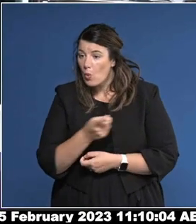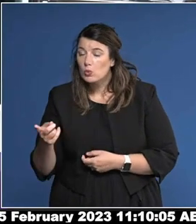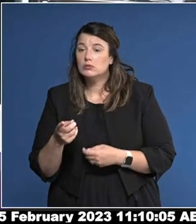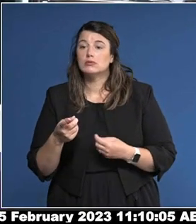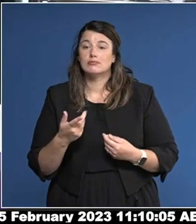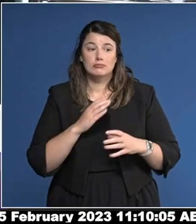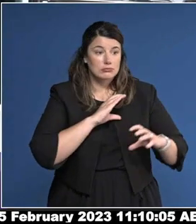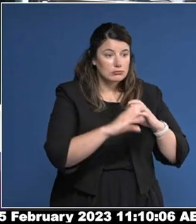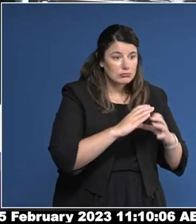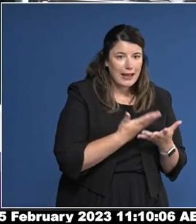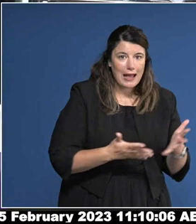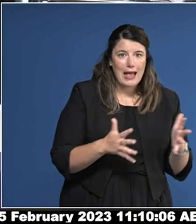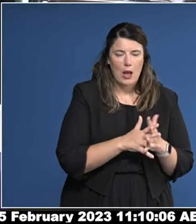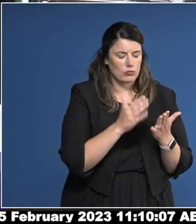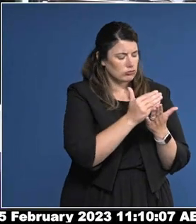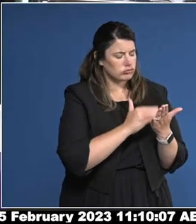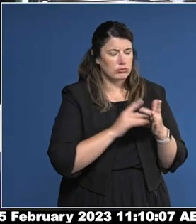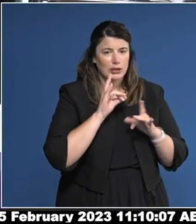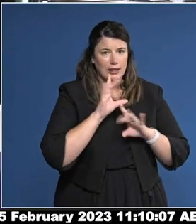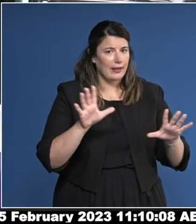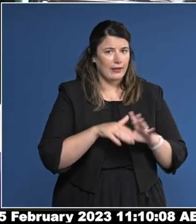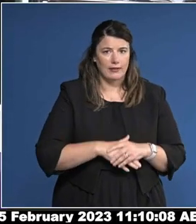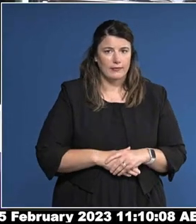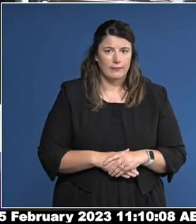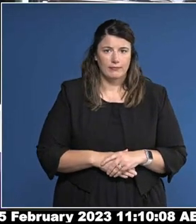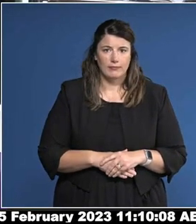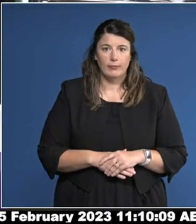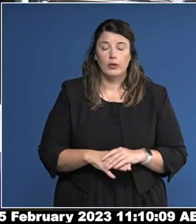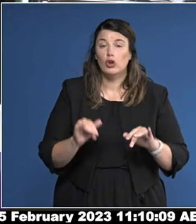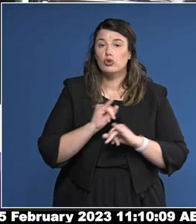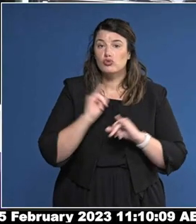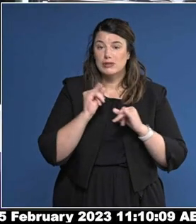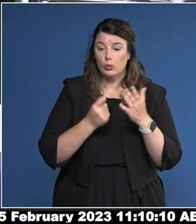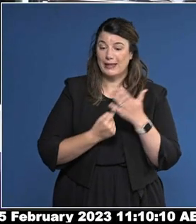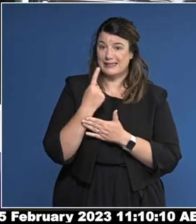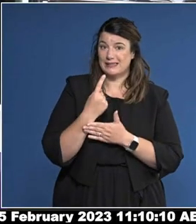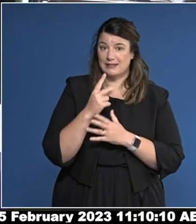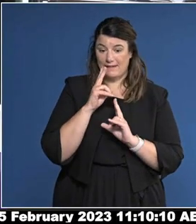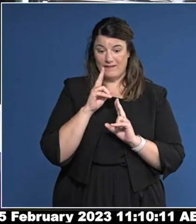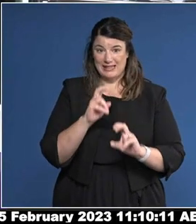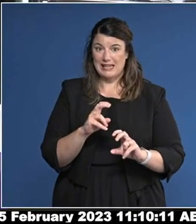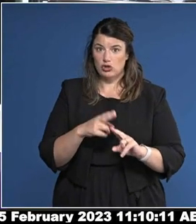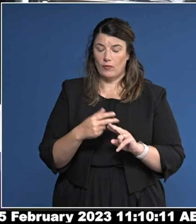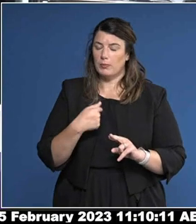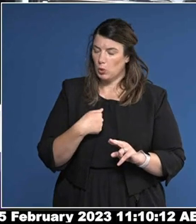And the critical incident investigation component, for me, was probably the most